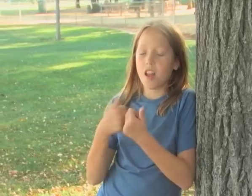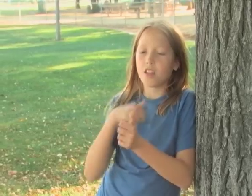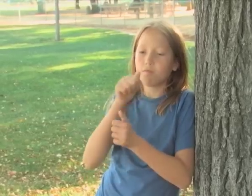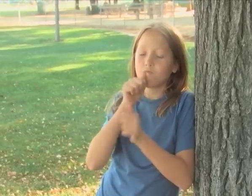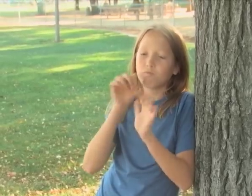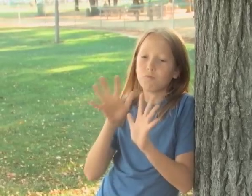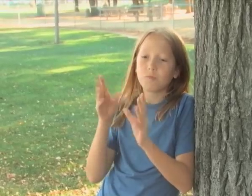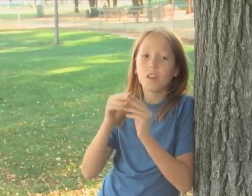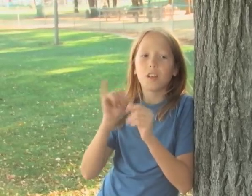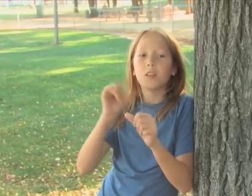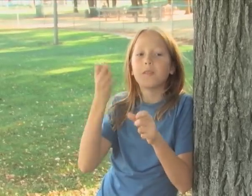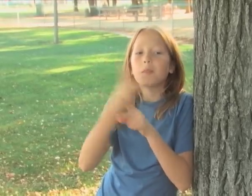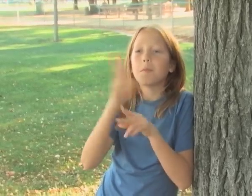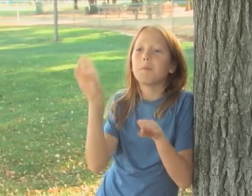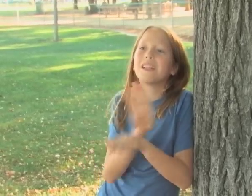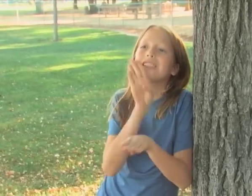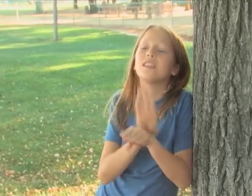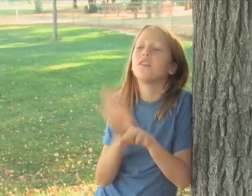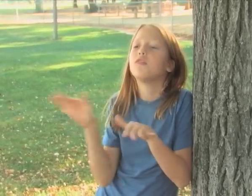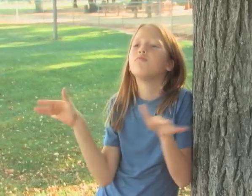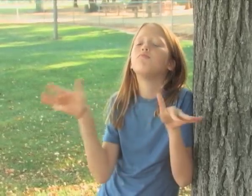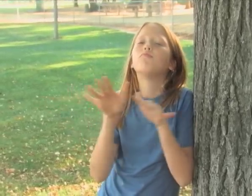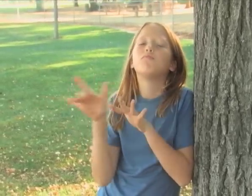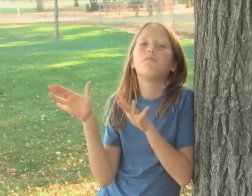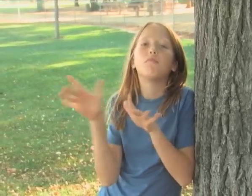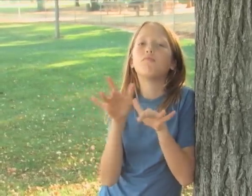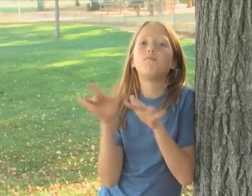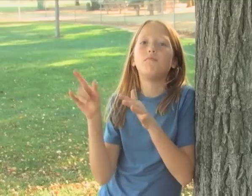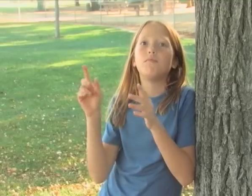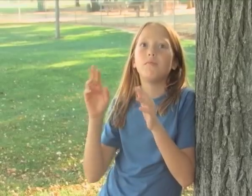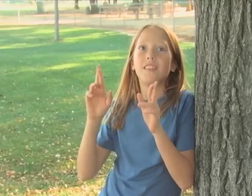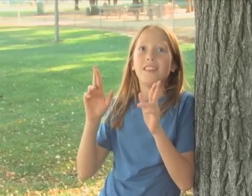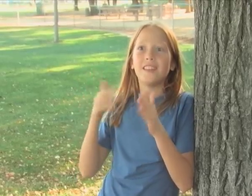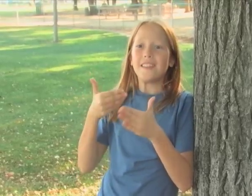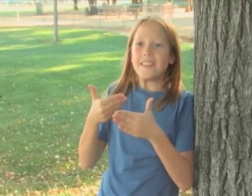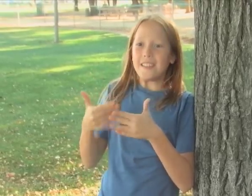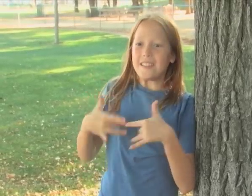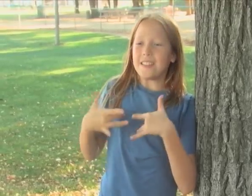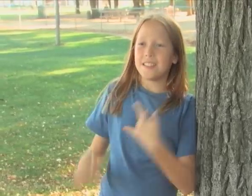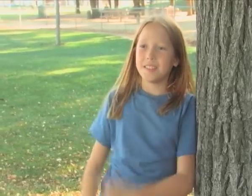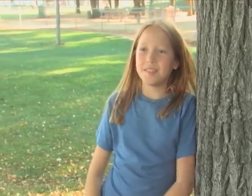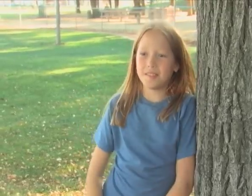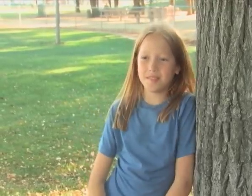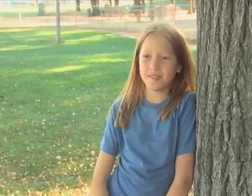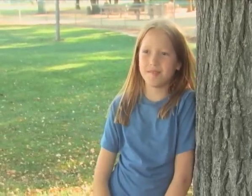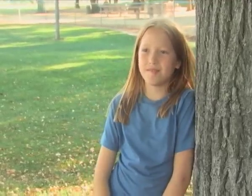HOW DO I STAY PATIENT? I KEEP MYSELF BUSY. EVENTUALLY, I'LL GET EXCITED ABOUT IT AGAIN.